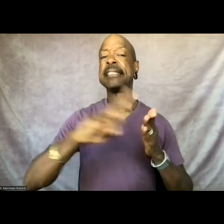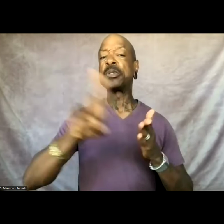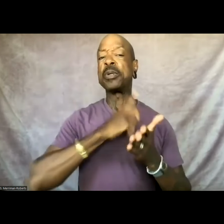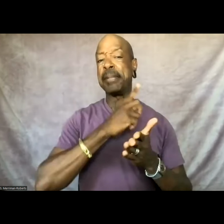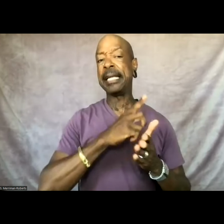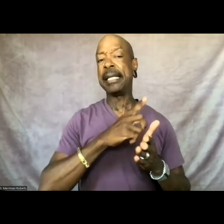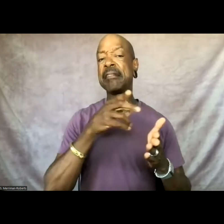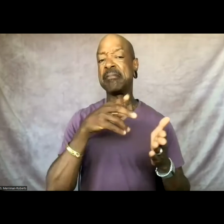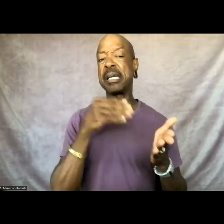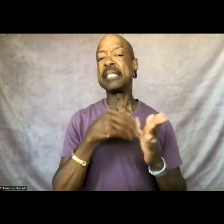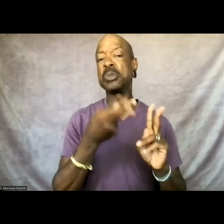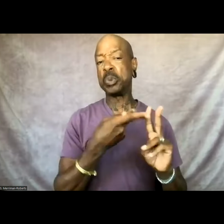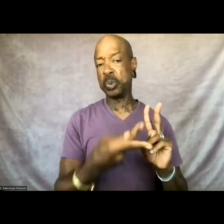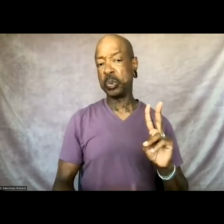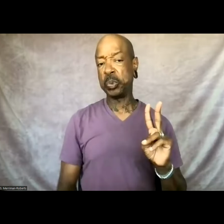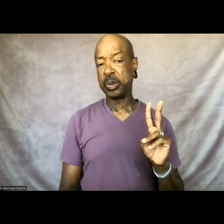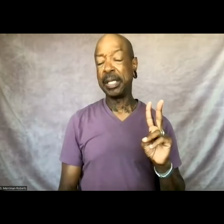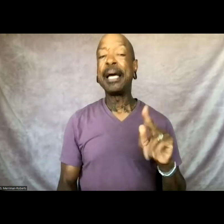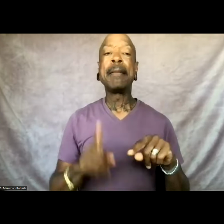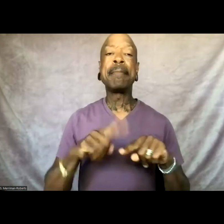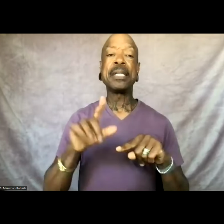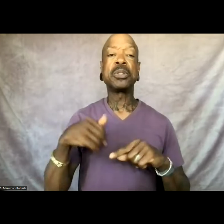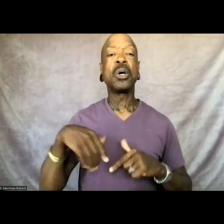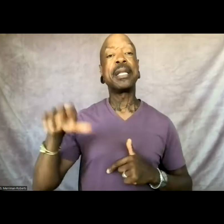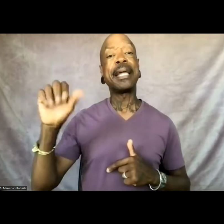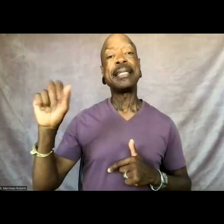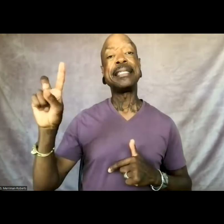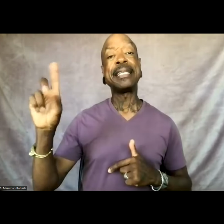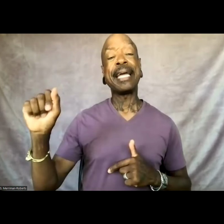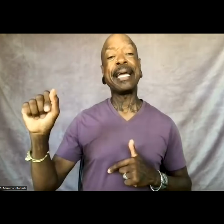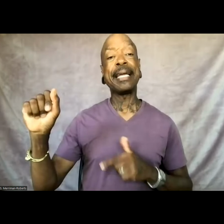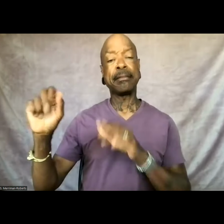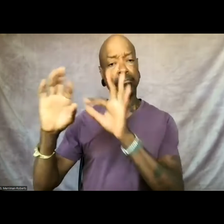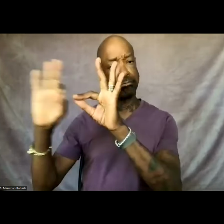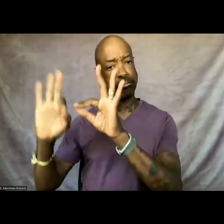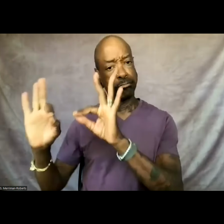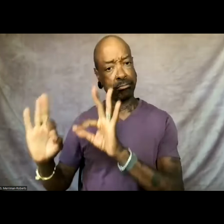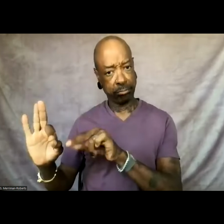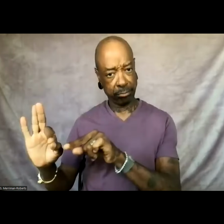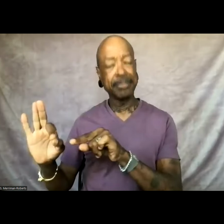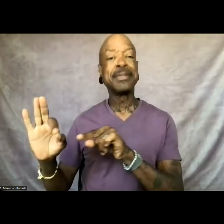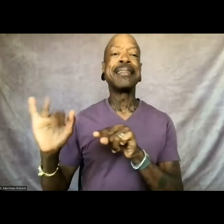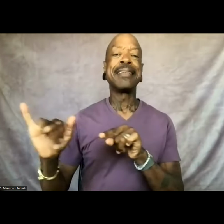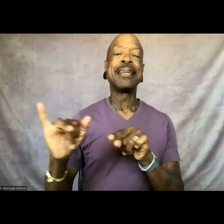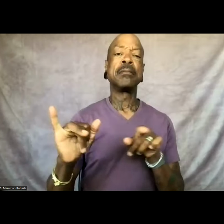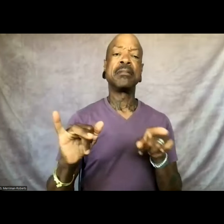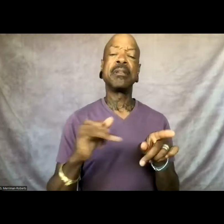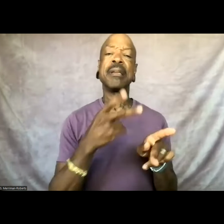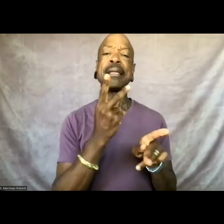the -- that the person's institution that they were